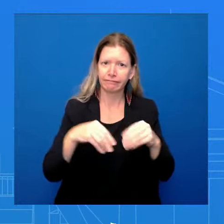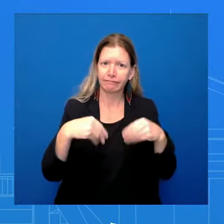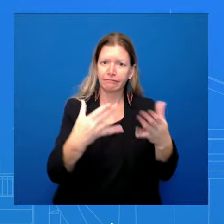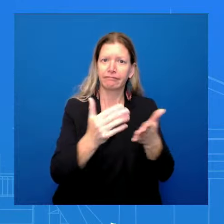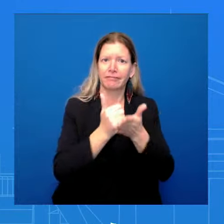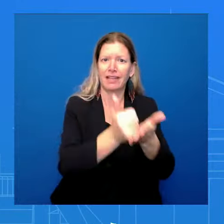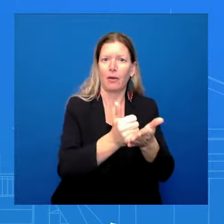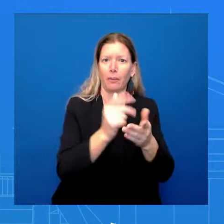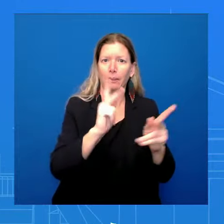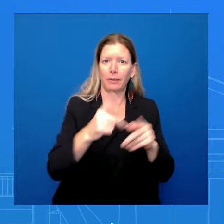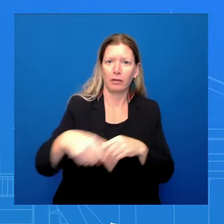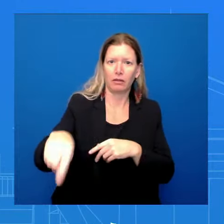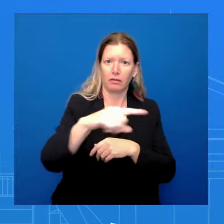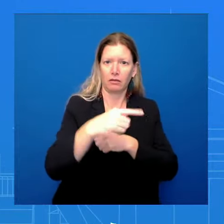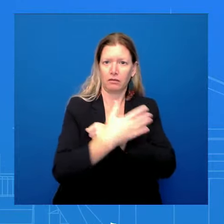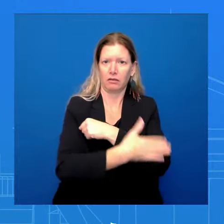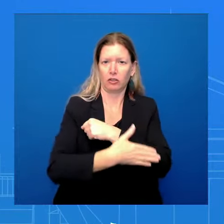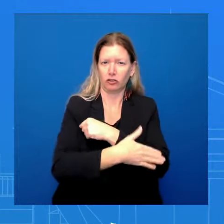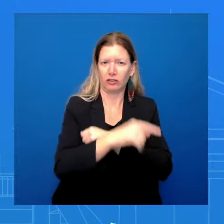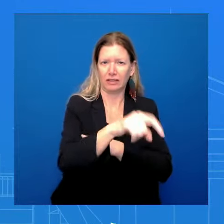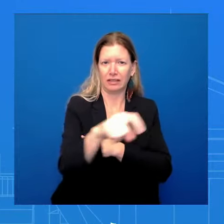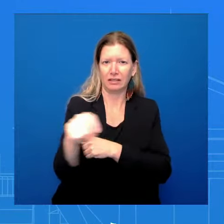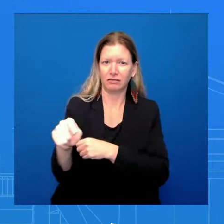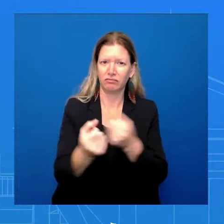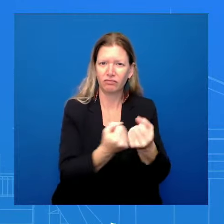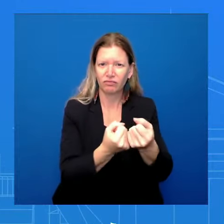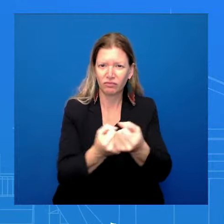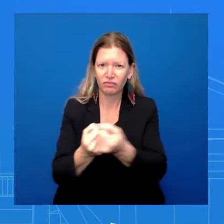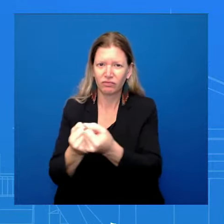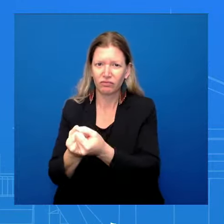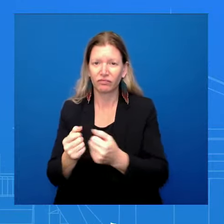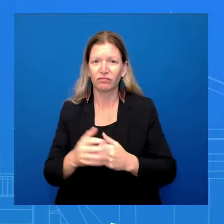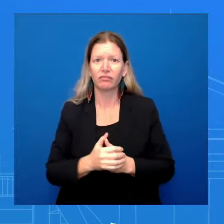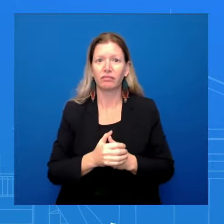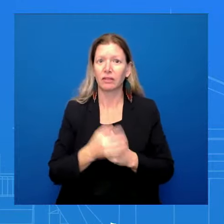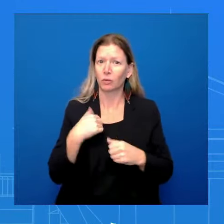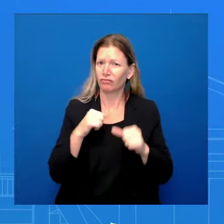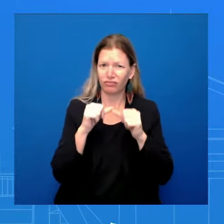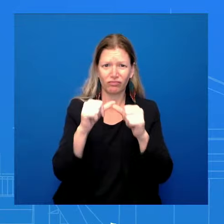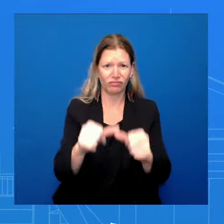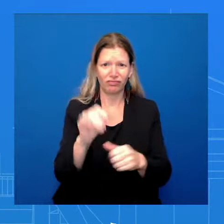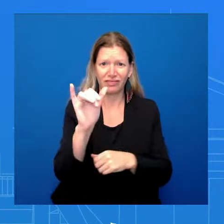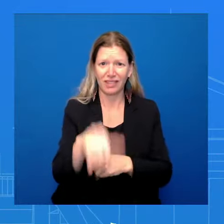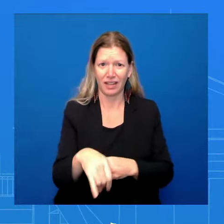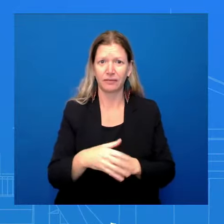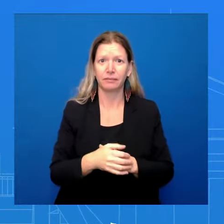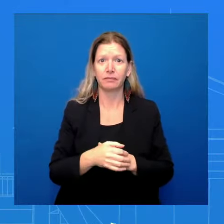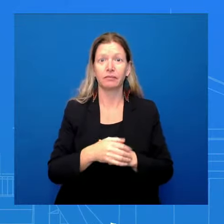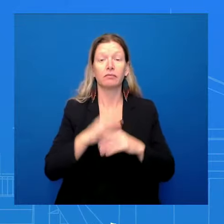Yeah. The Press: Thank you, Jake. Yeah. Moscow said there was no agreement reached after the meetings in --